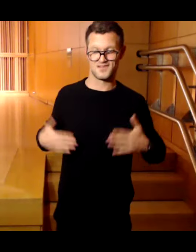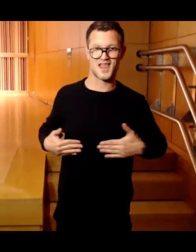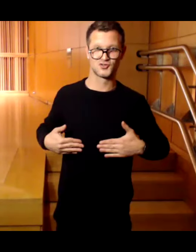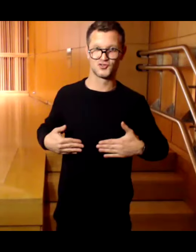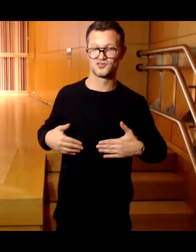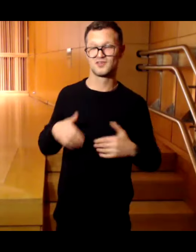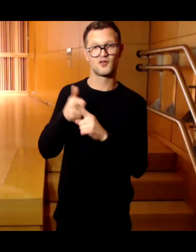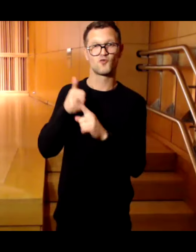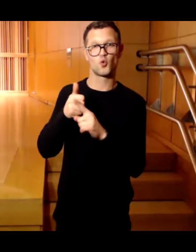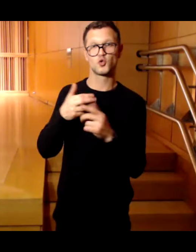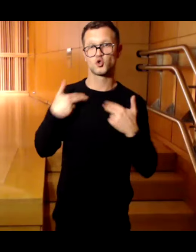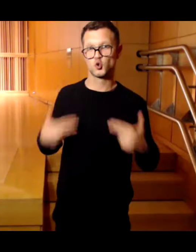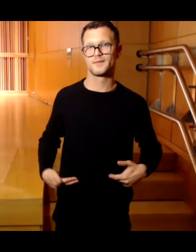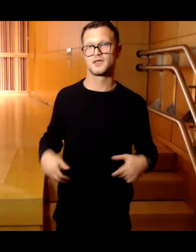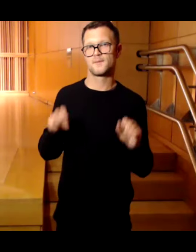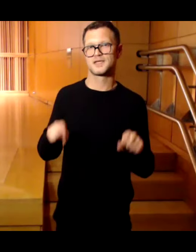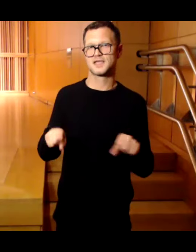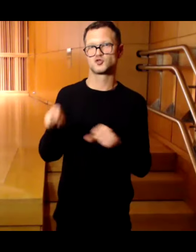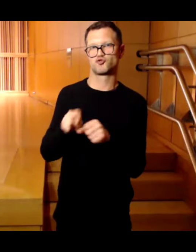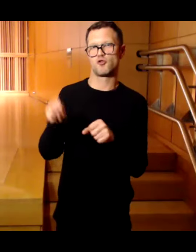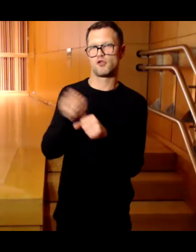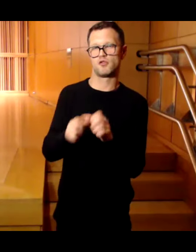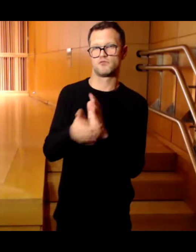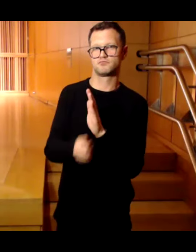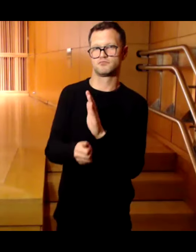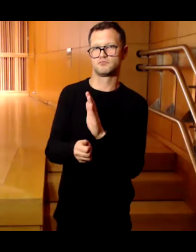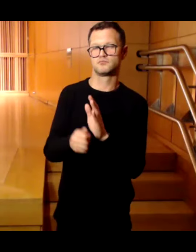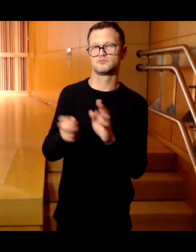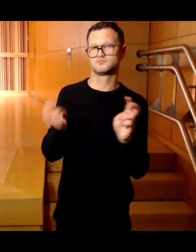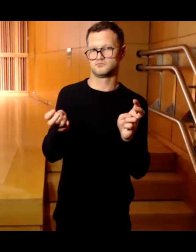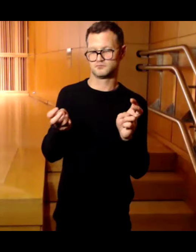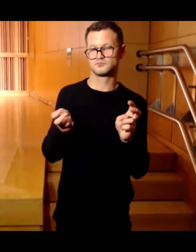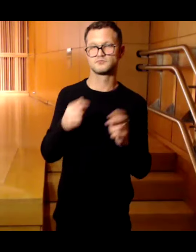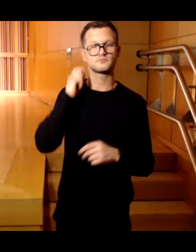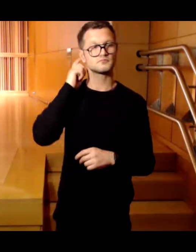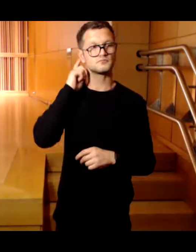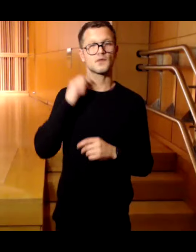End quote. My first book project, tentatively titled The Perpetually Unsettled.